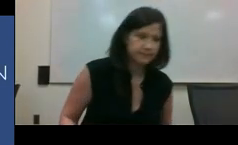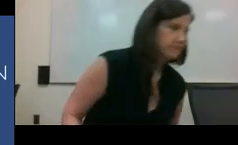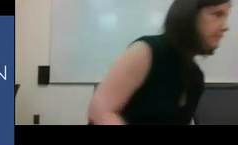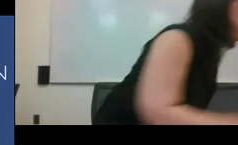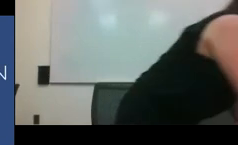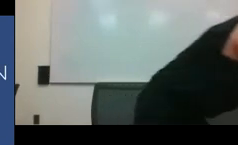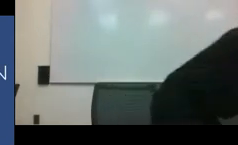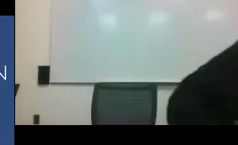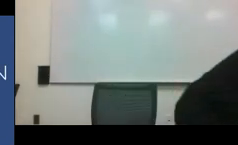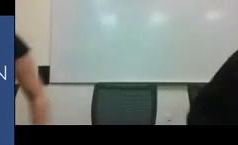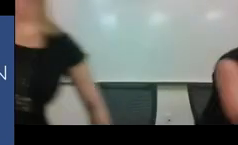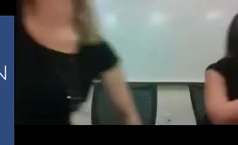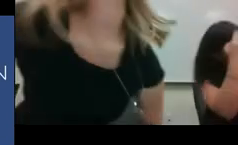[clanks]